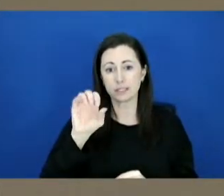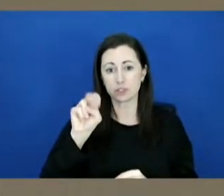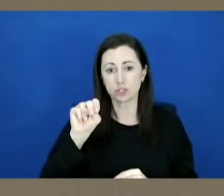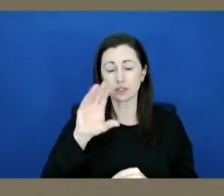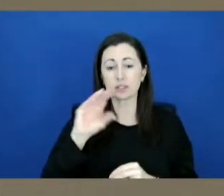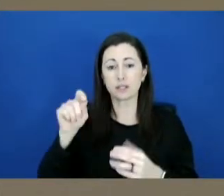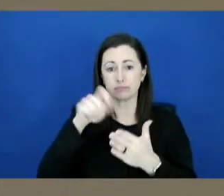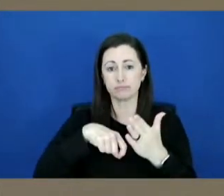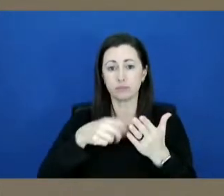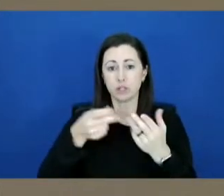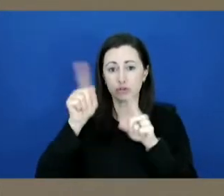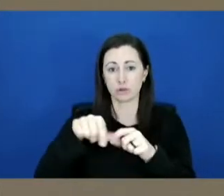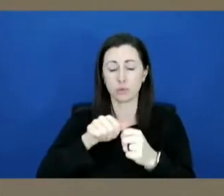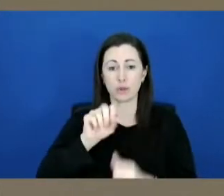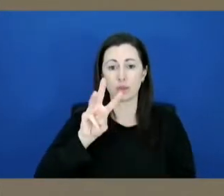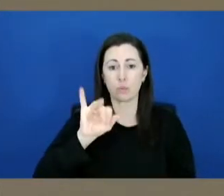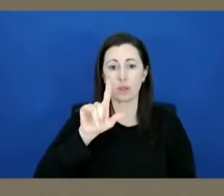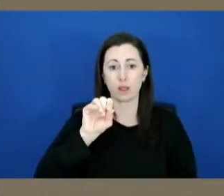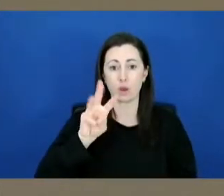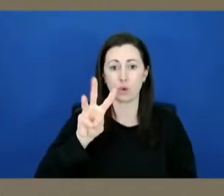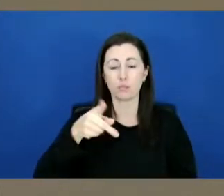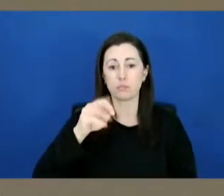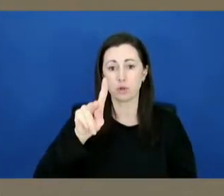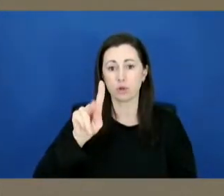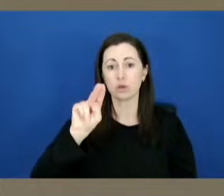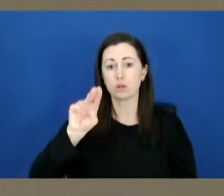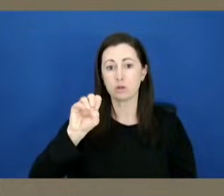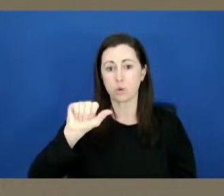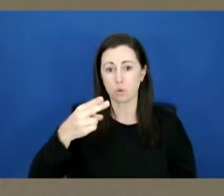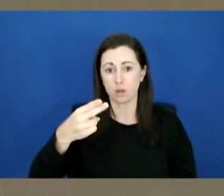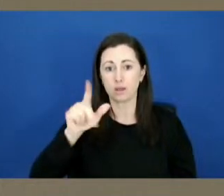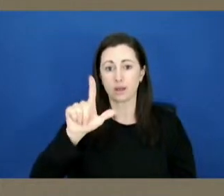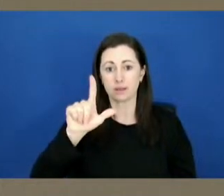THE COUNTY MANAGER TO NEGOTIATE